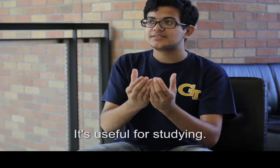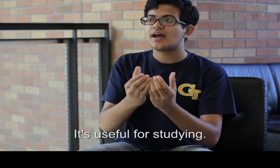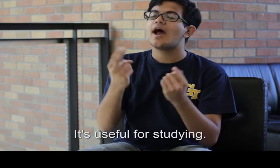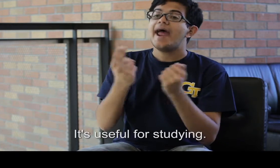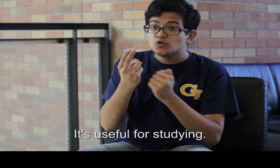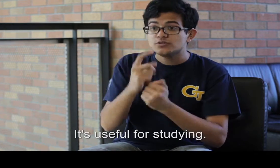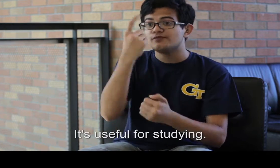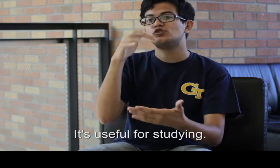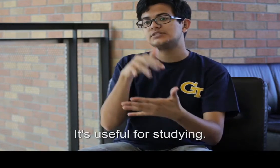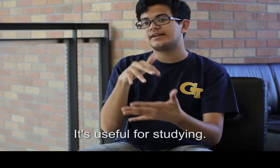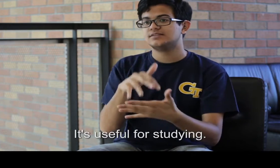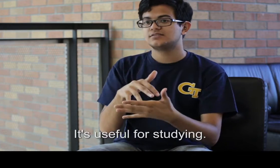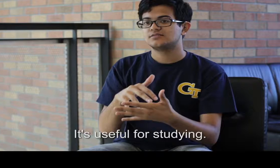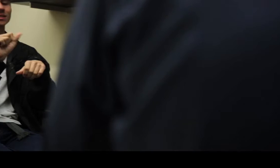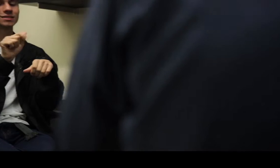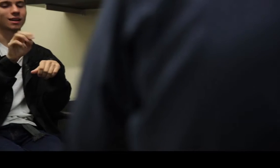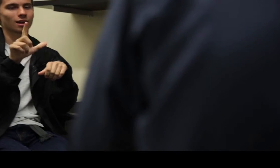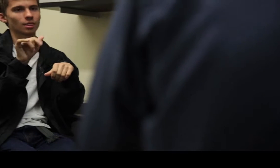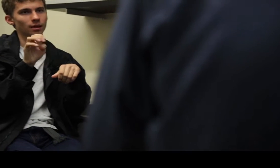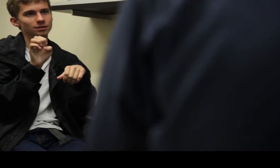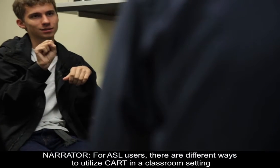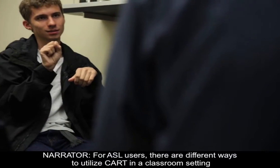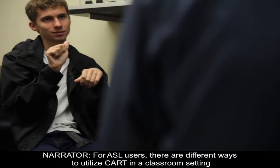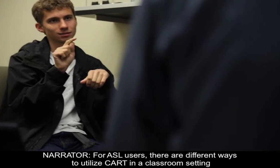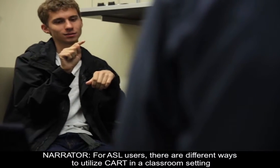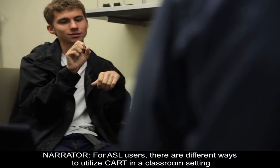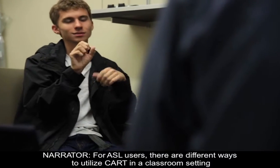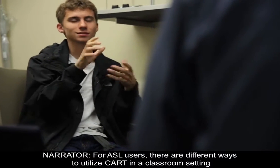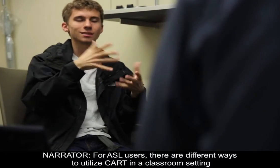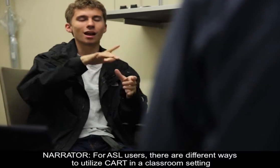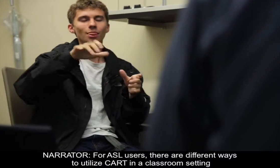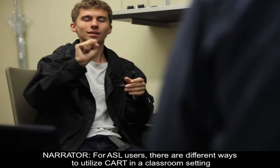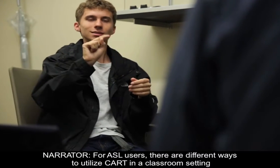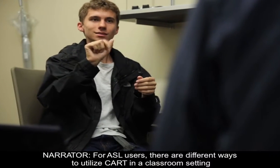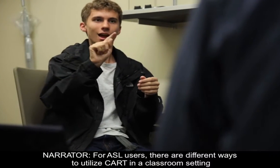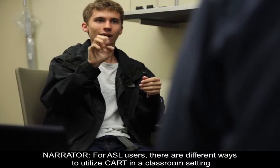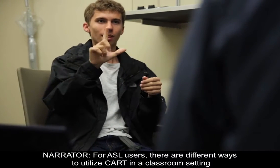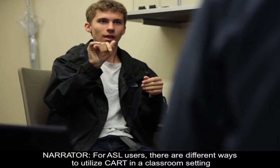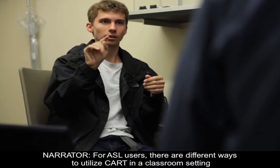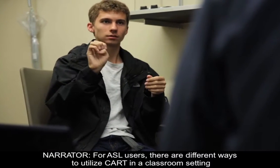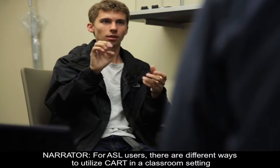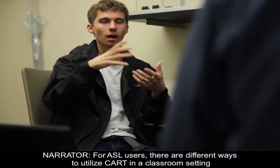The search function with captioning is just something we haven't even really started